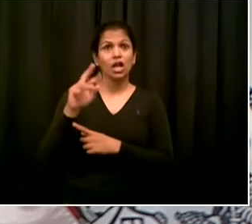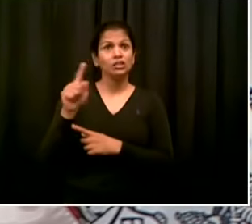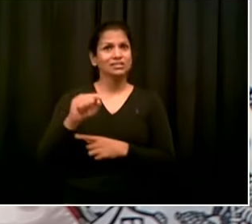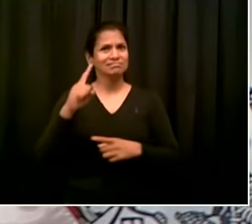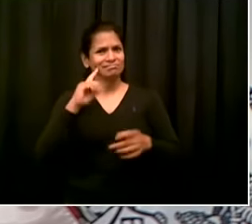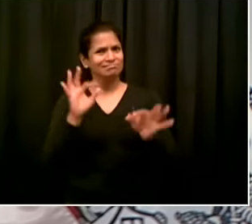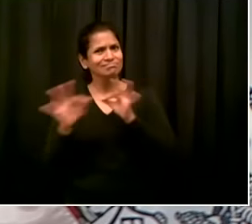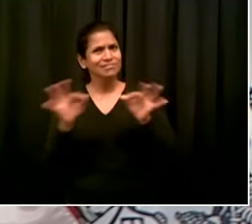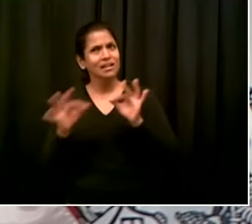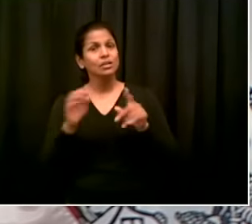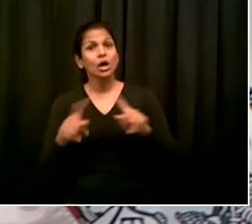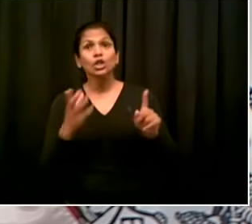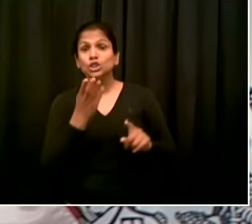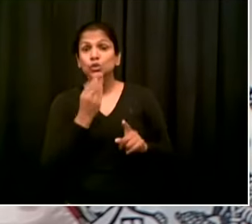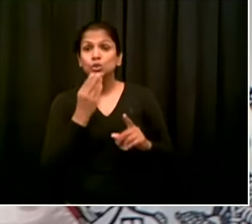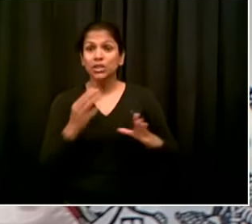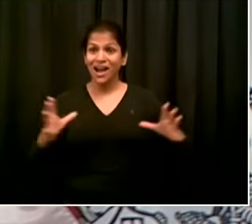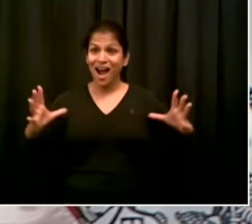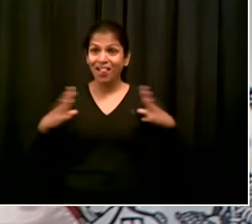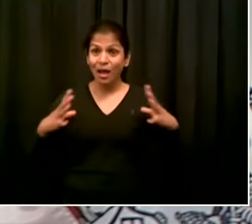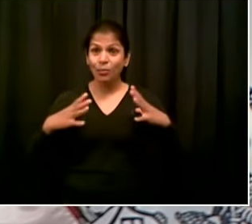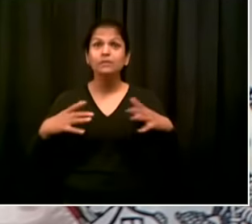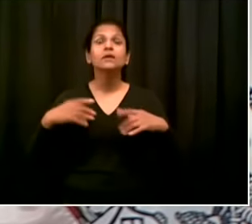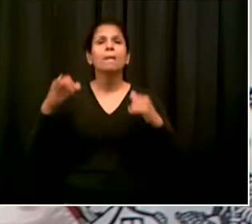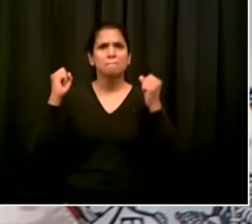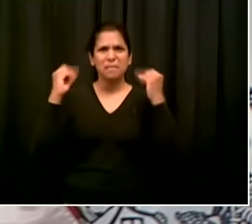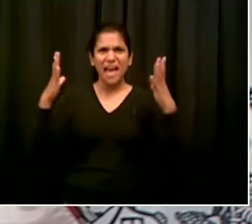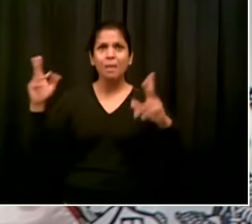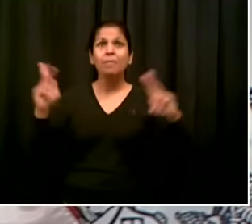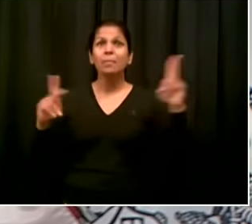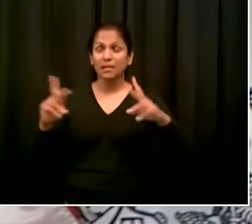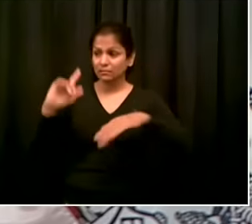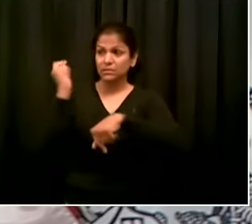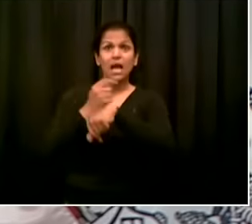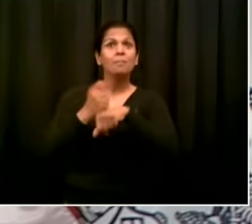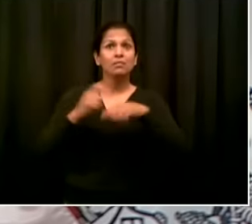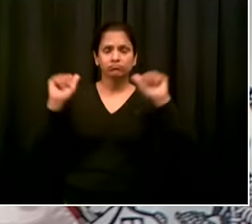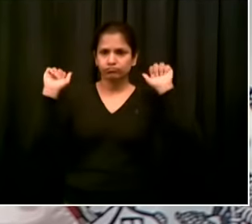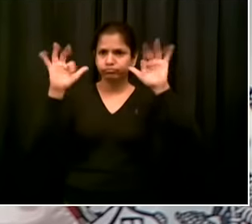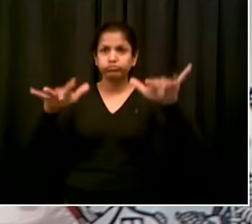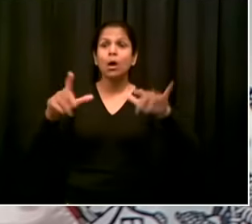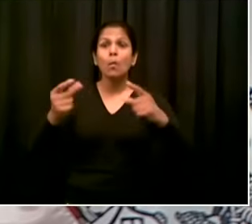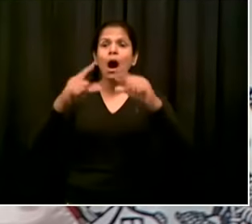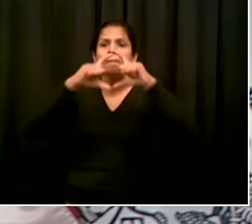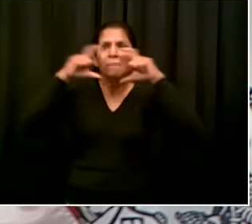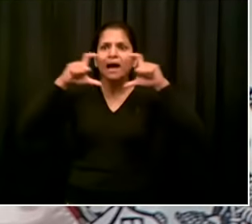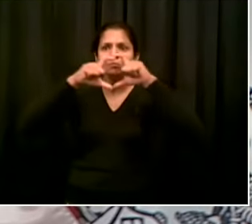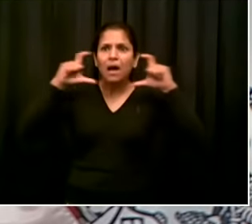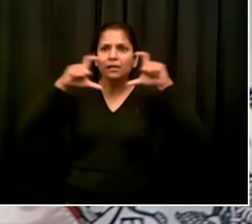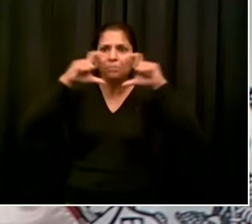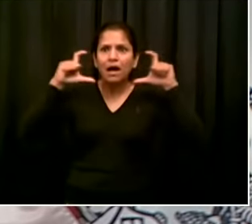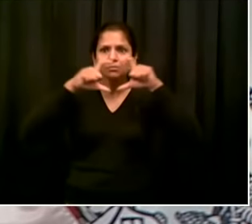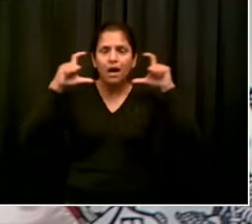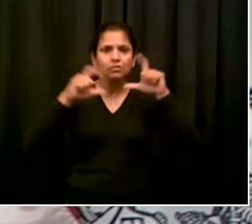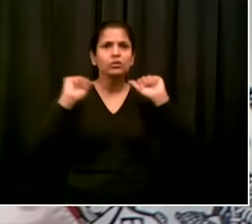TOMORROW? IS THERE ANY SORT OF GRACE PERIOD WITH